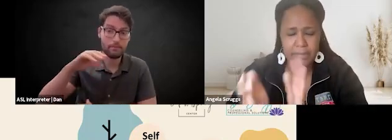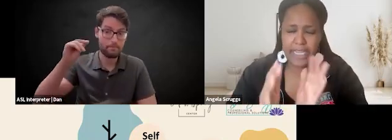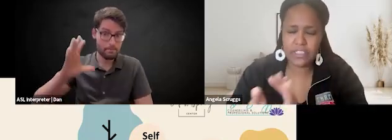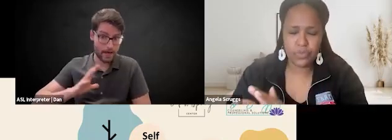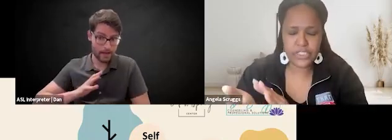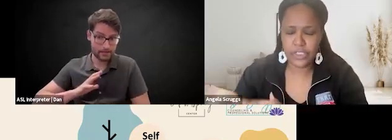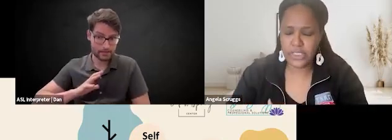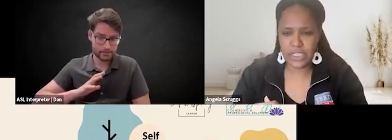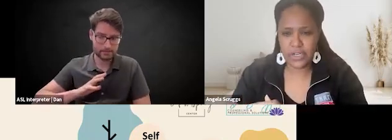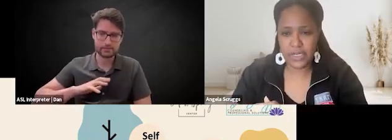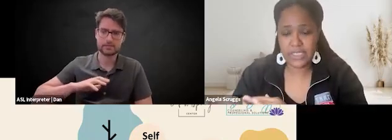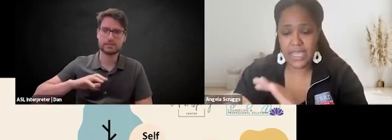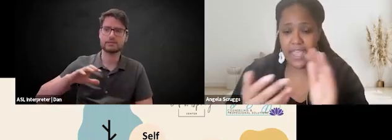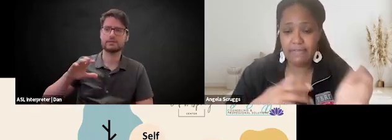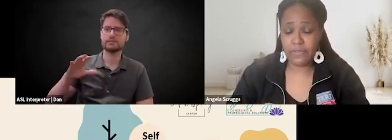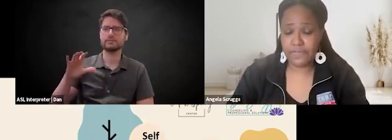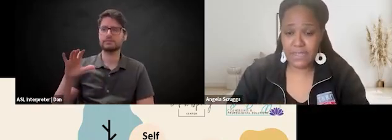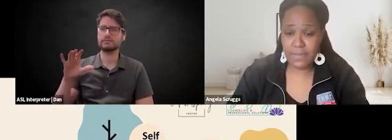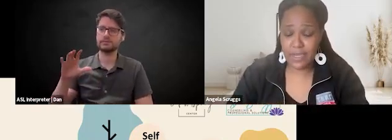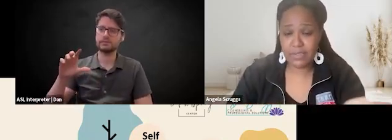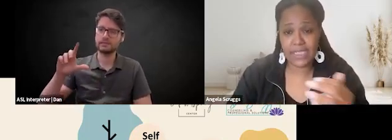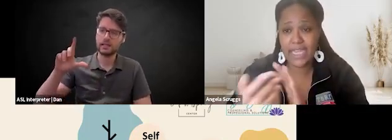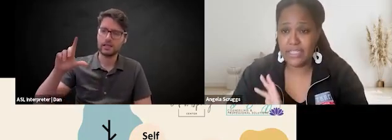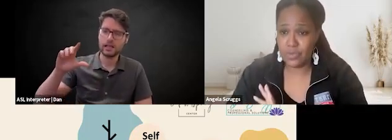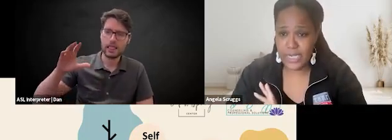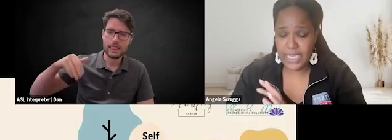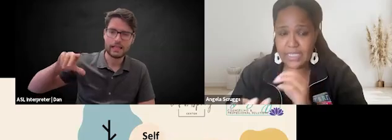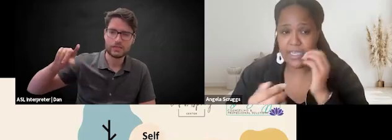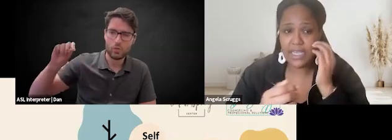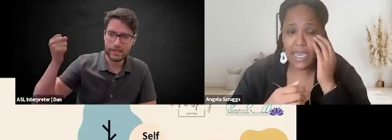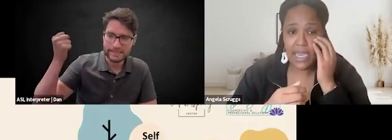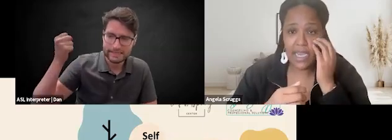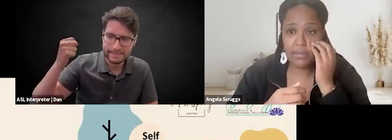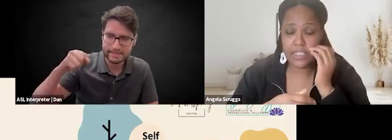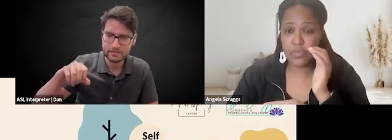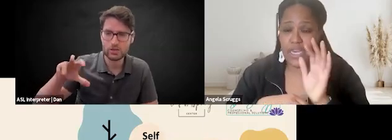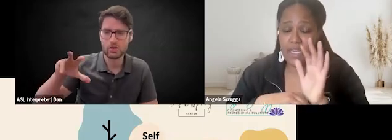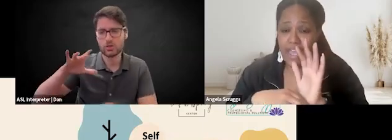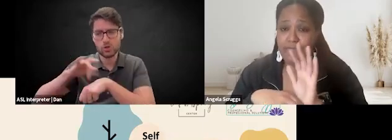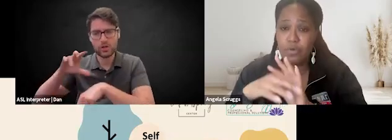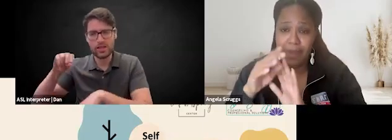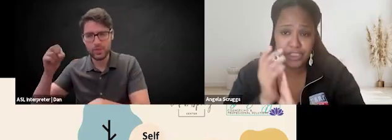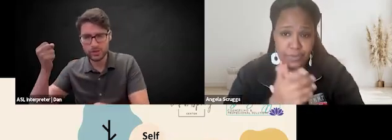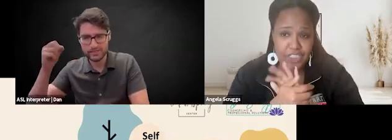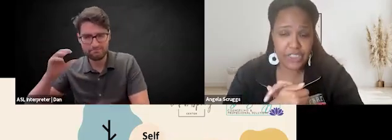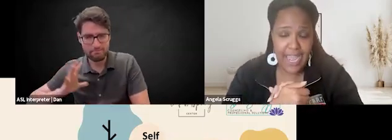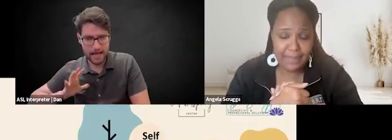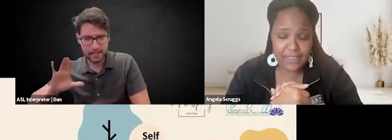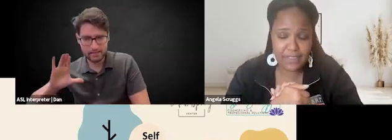I mean late 20s, early 30s, and for females late 20s, um... is when that full maturation happens.